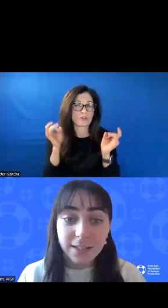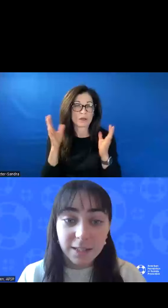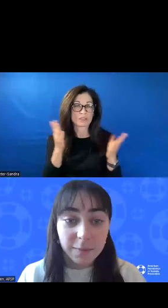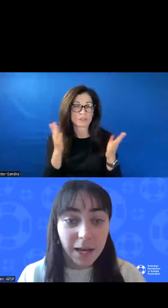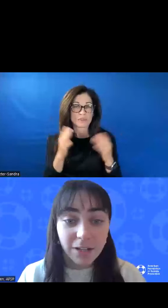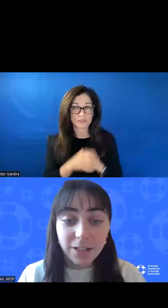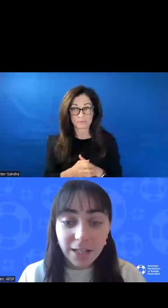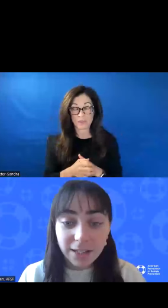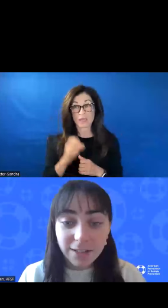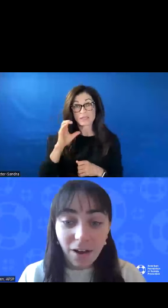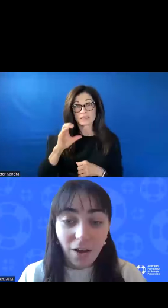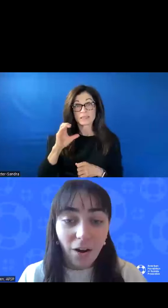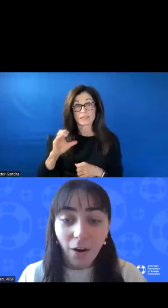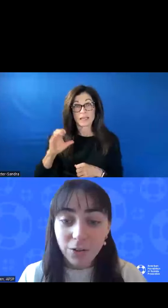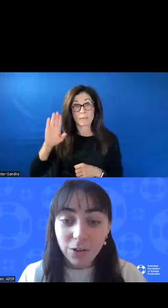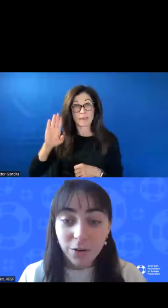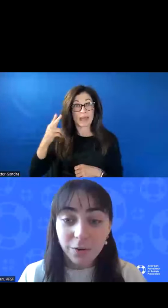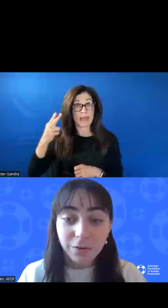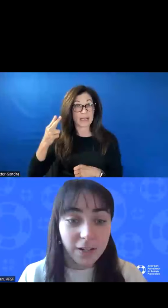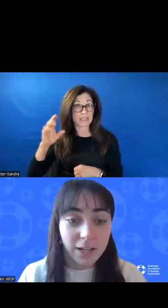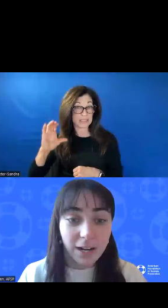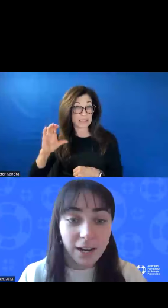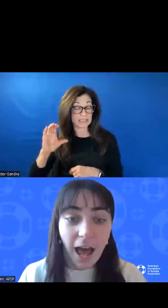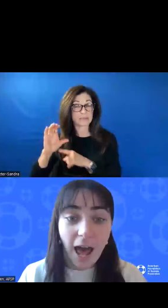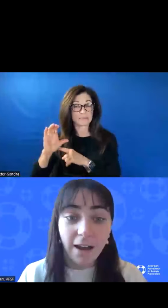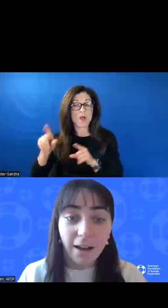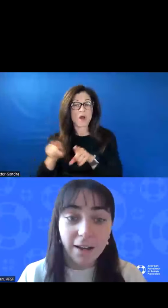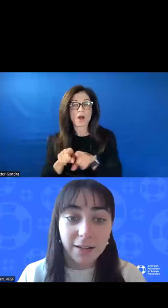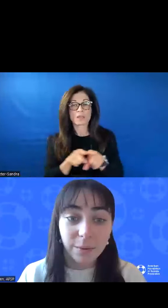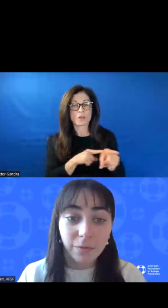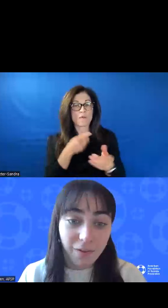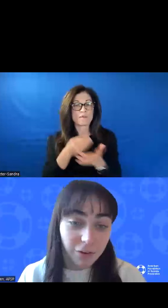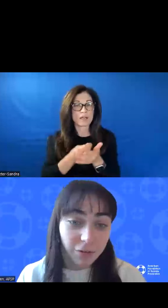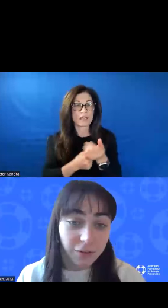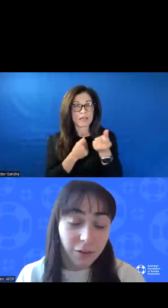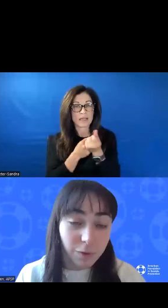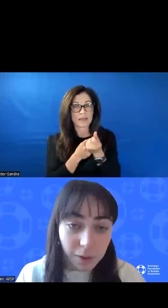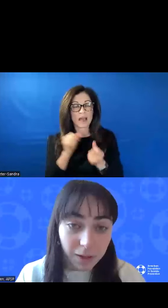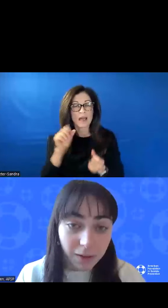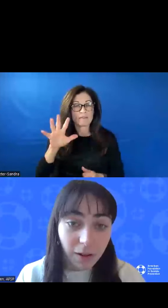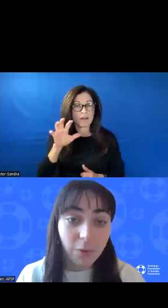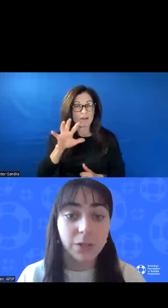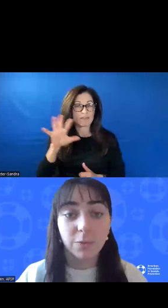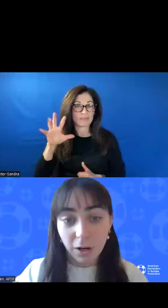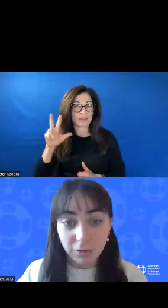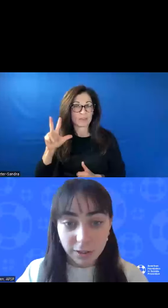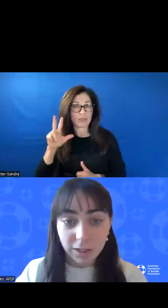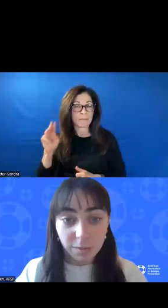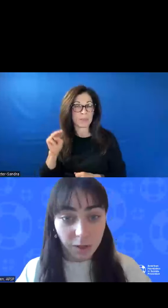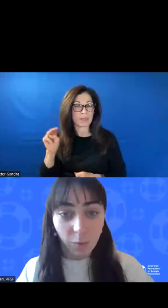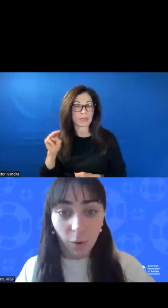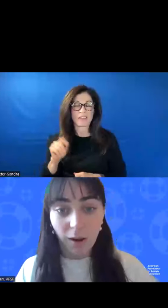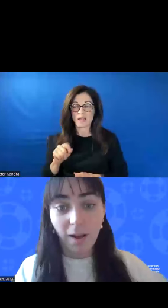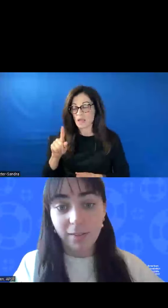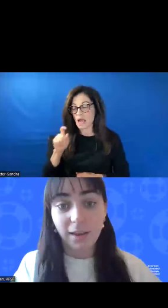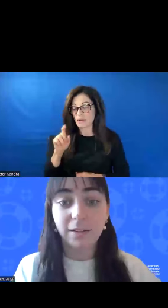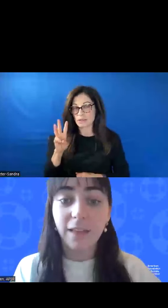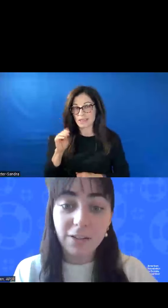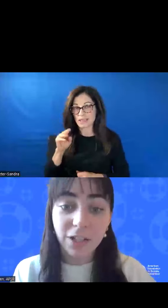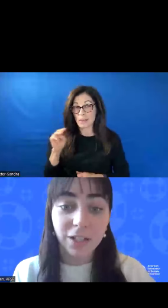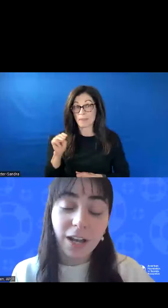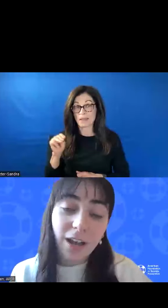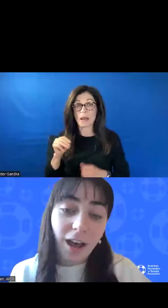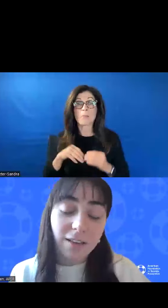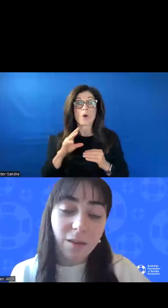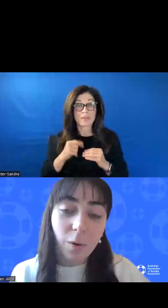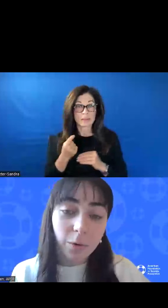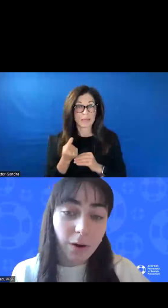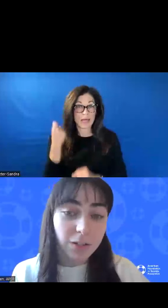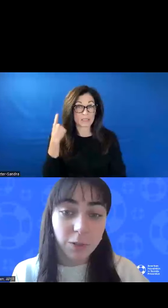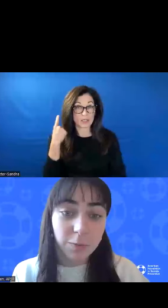THE CCHB ARE FUNDED AT 553 MILLION AND THEN THE MOBILE CRISIS